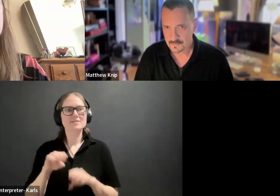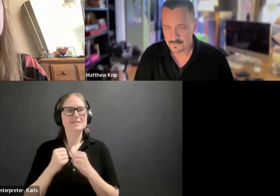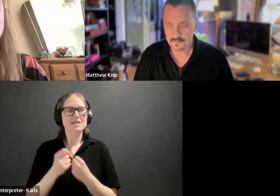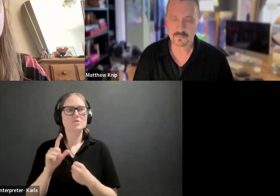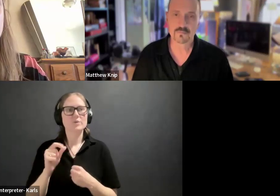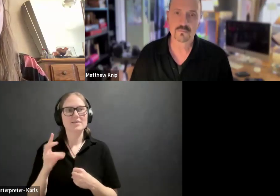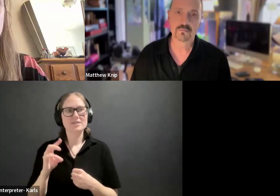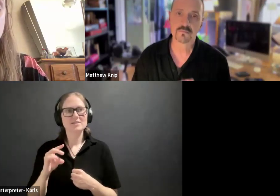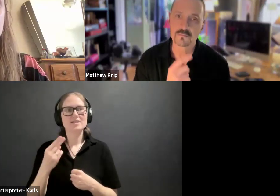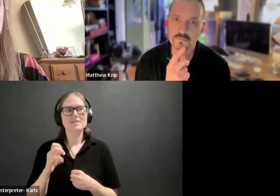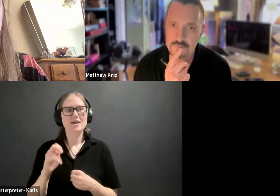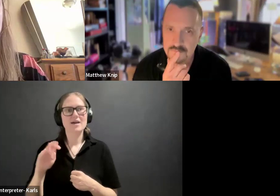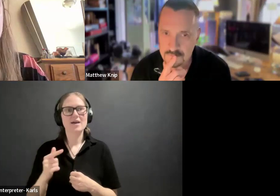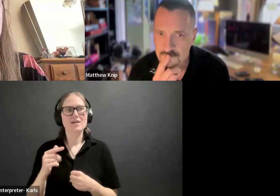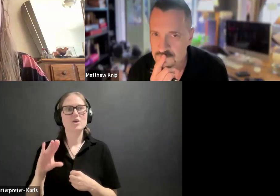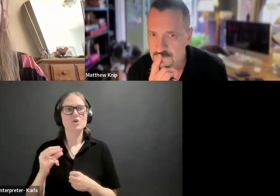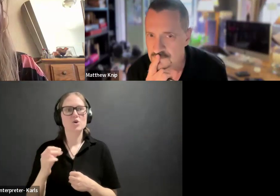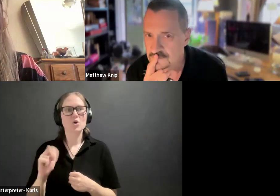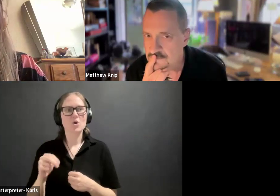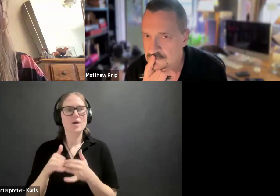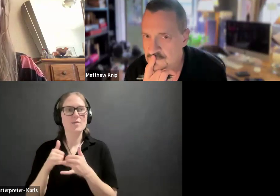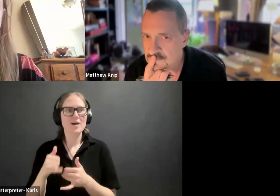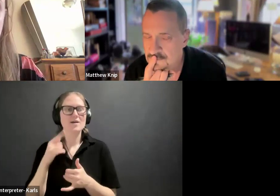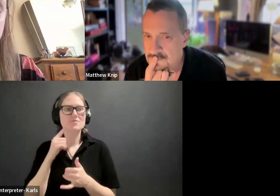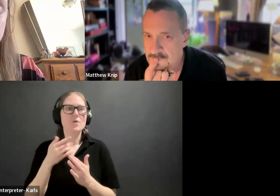For the best article, book chapter, or essay in a book about Herman Melville.